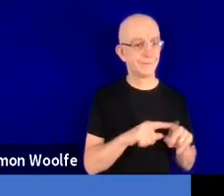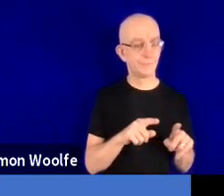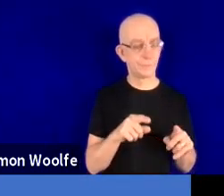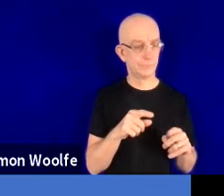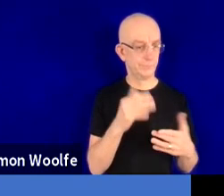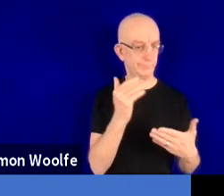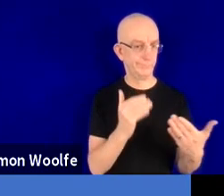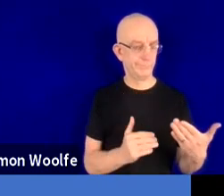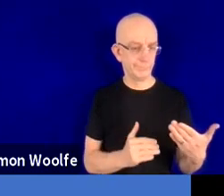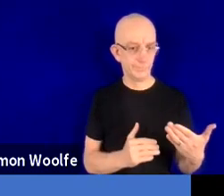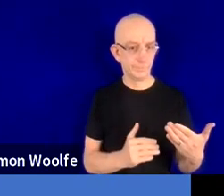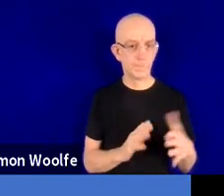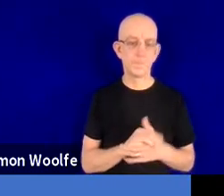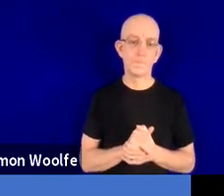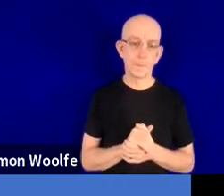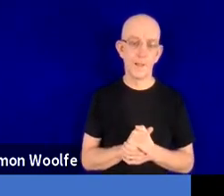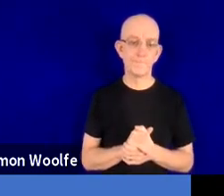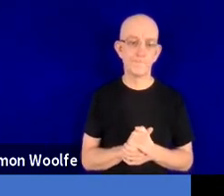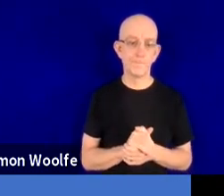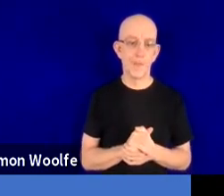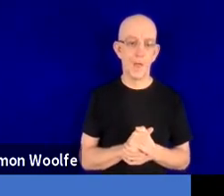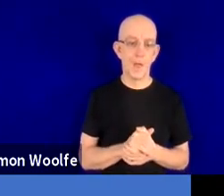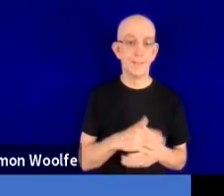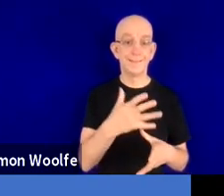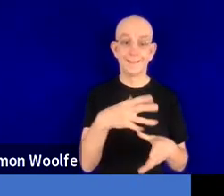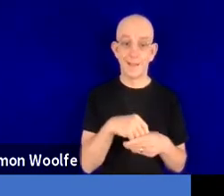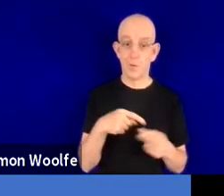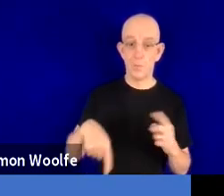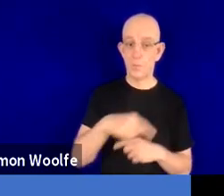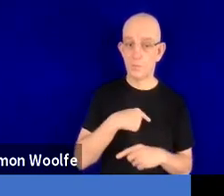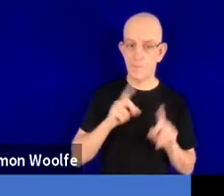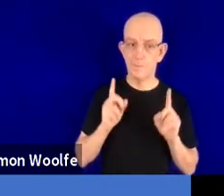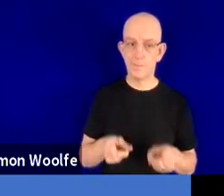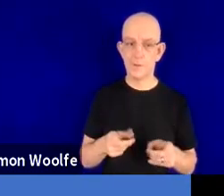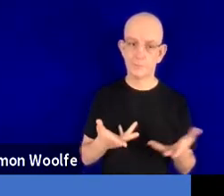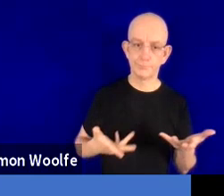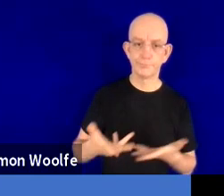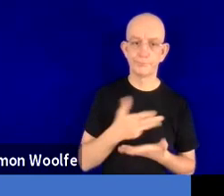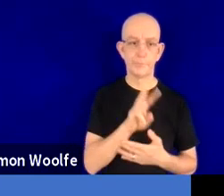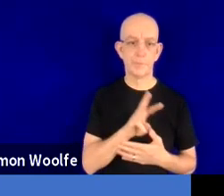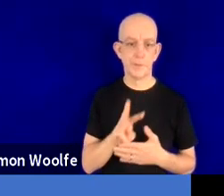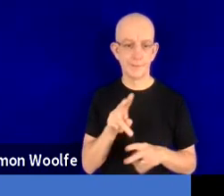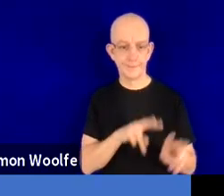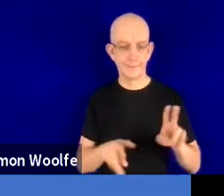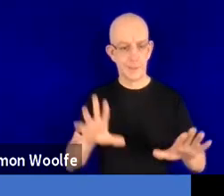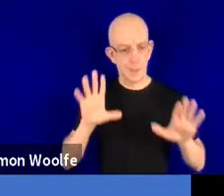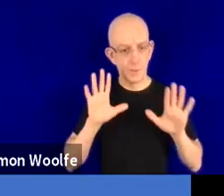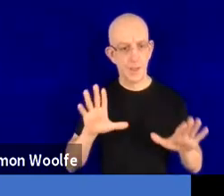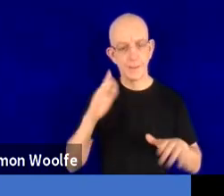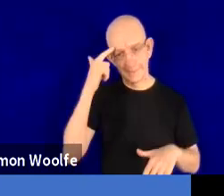How do we organize the dialogue between States DPOs and Development Agency